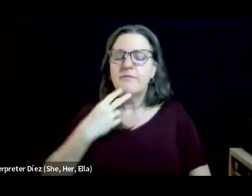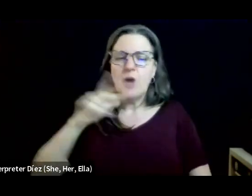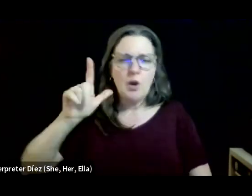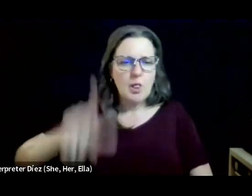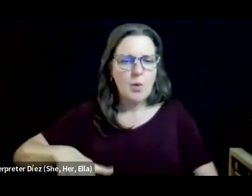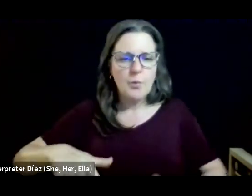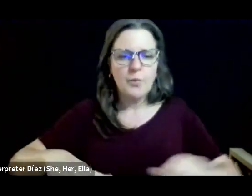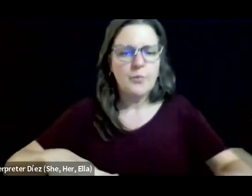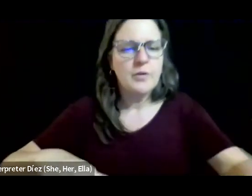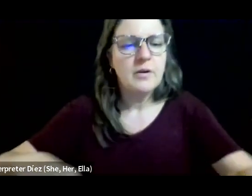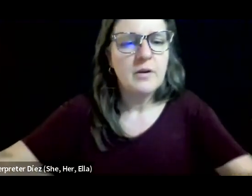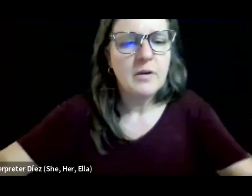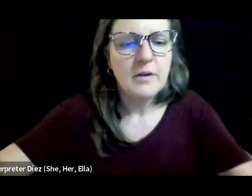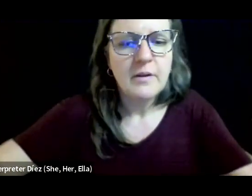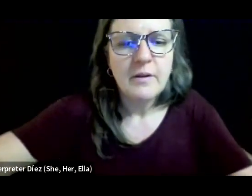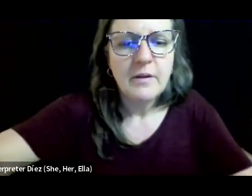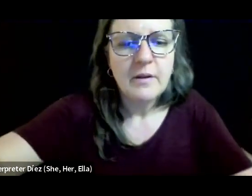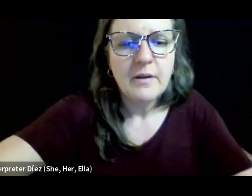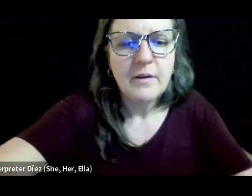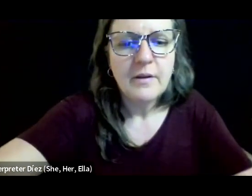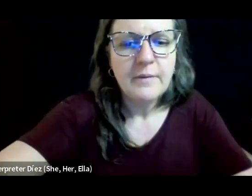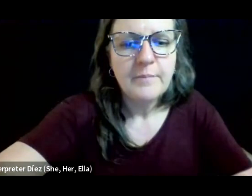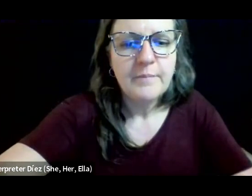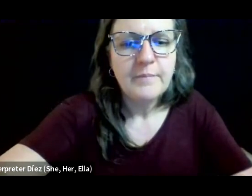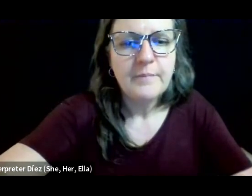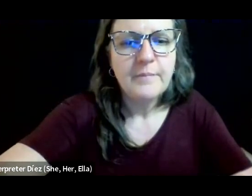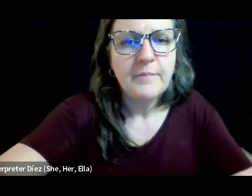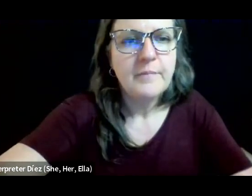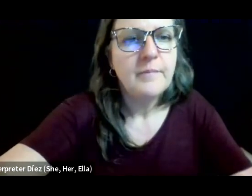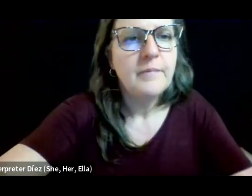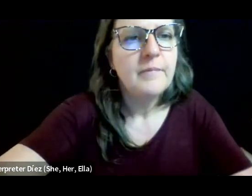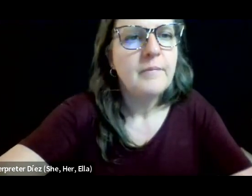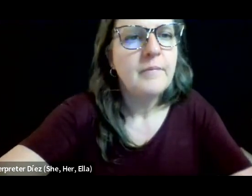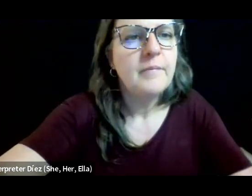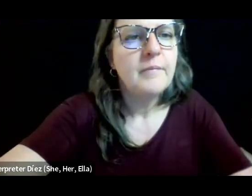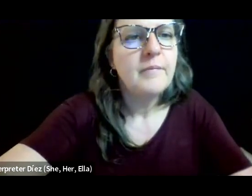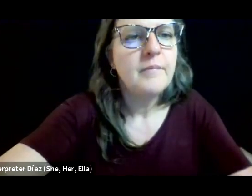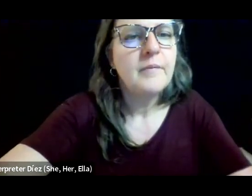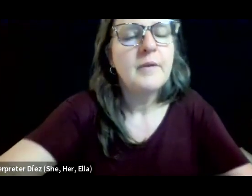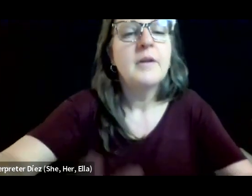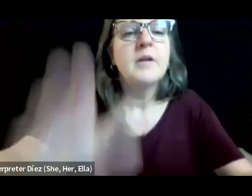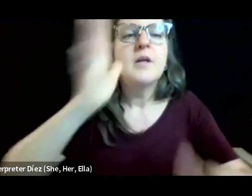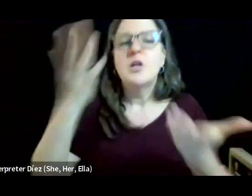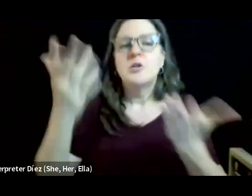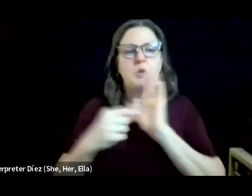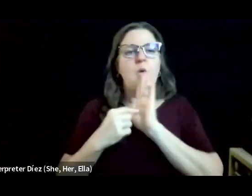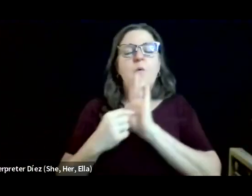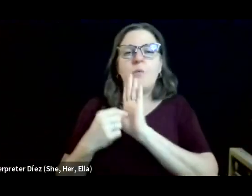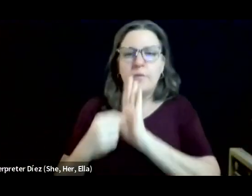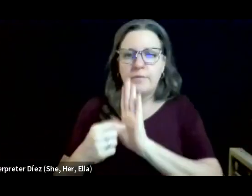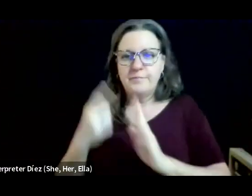our requirements based on dollar amounts. So if we had an, for an example, a $30,000 furniture purchase,